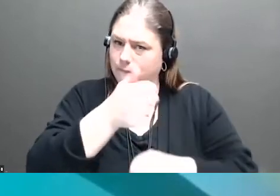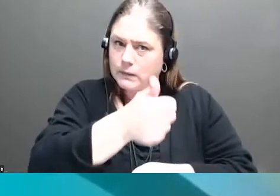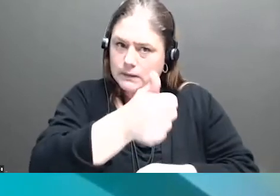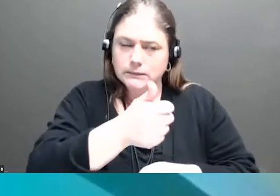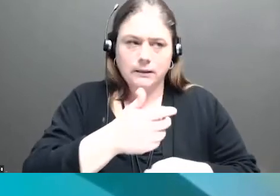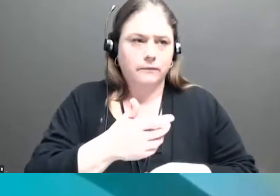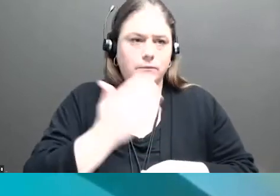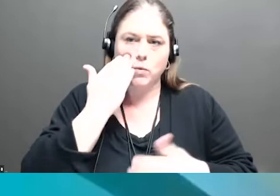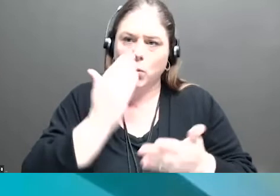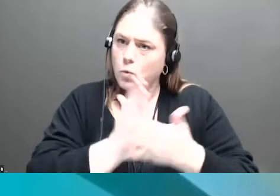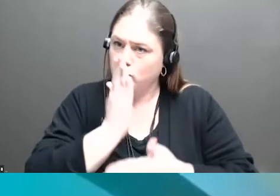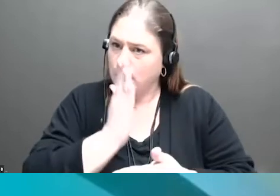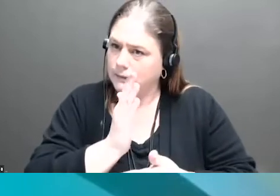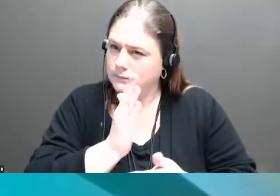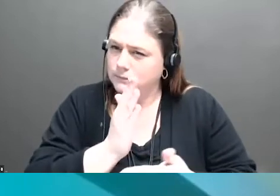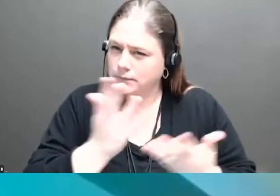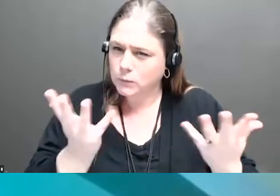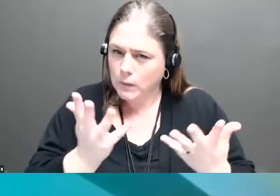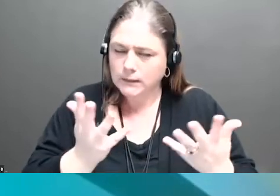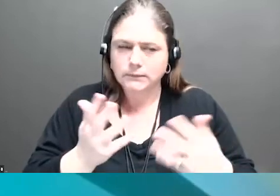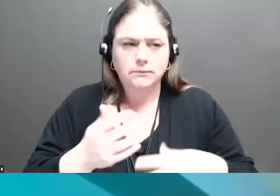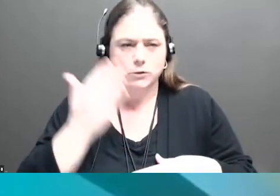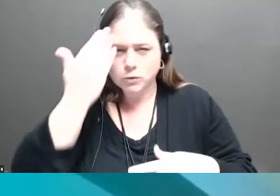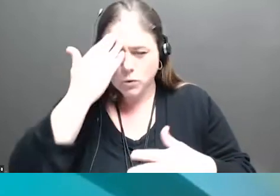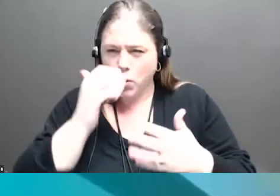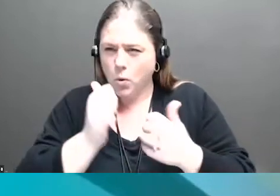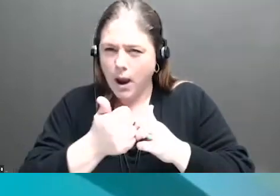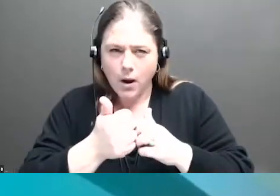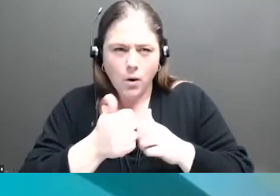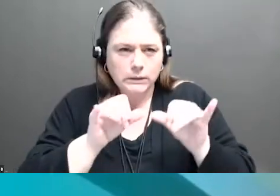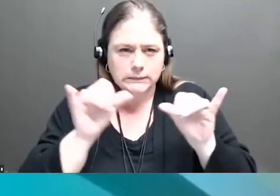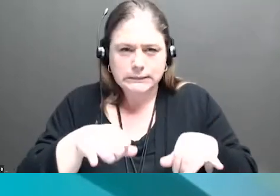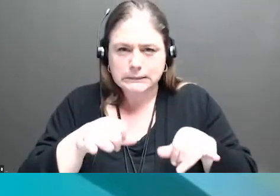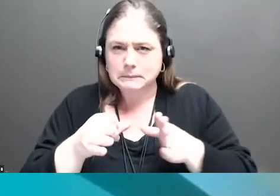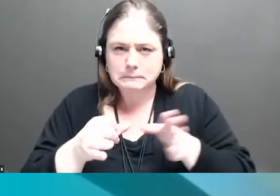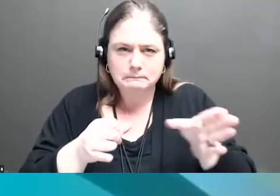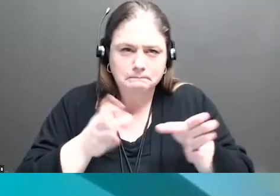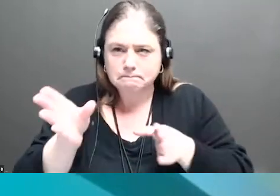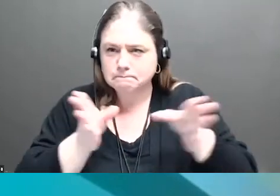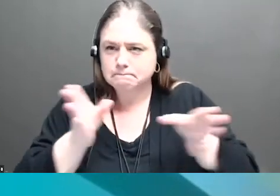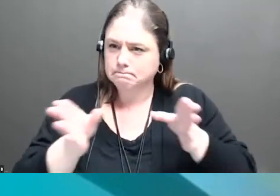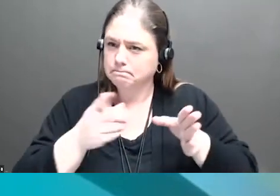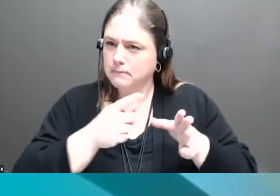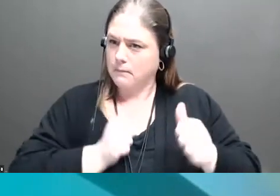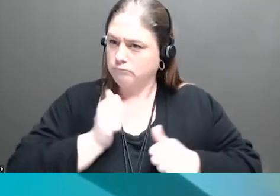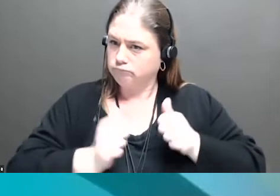they must be confident and resourceful to speak up for themselves. So of course